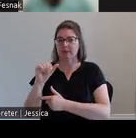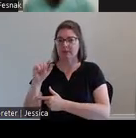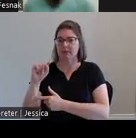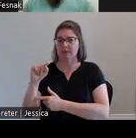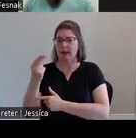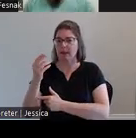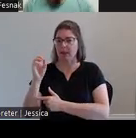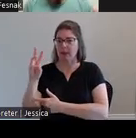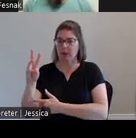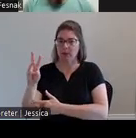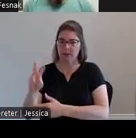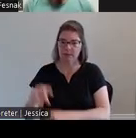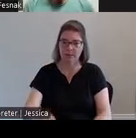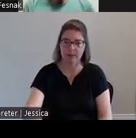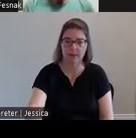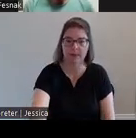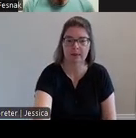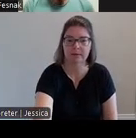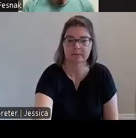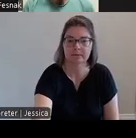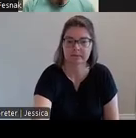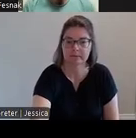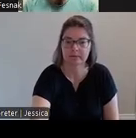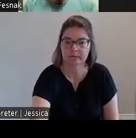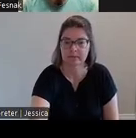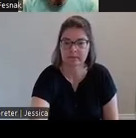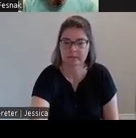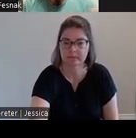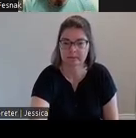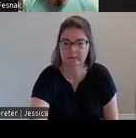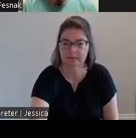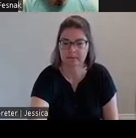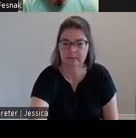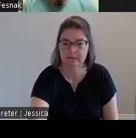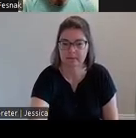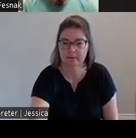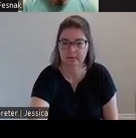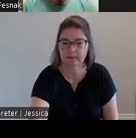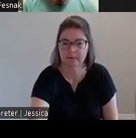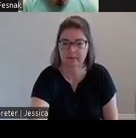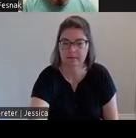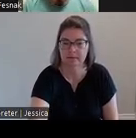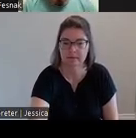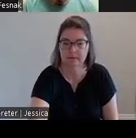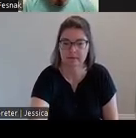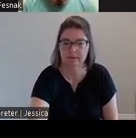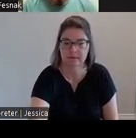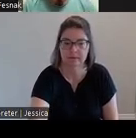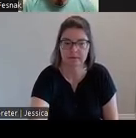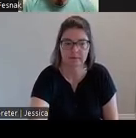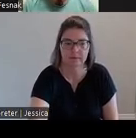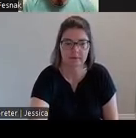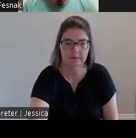(Matthew Fesnak) Thanks Katie. Uh, so, my slides are about access services.